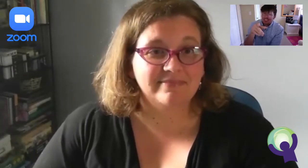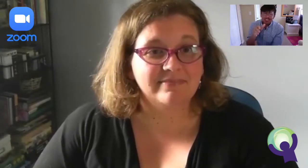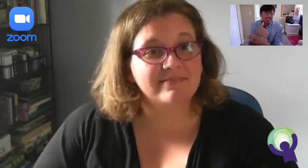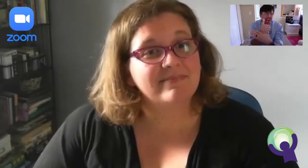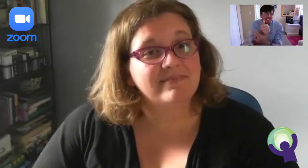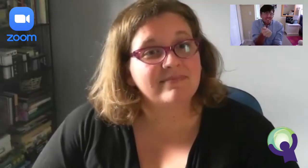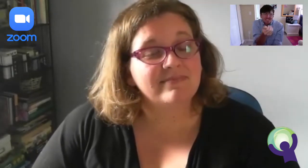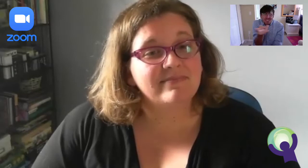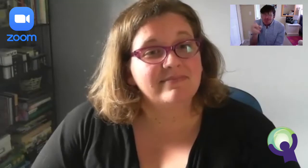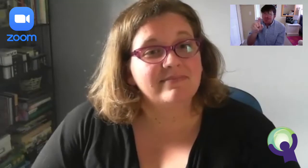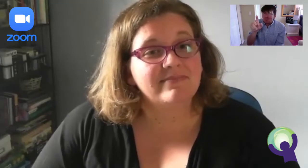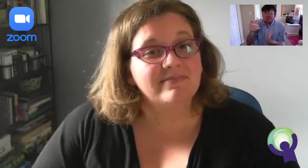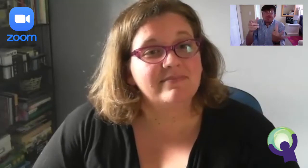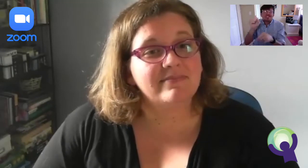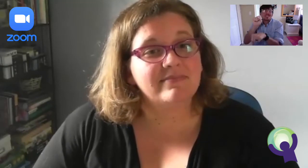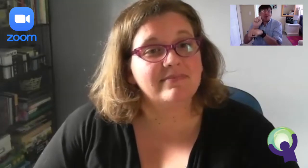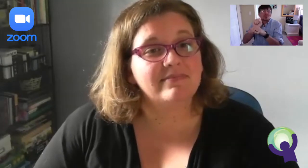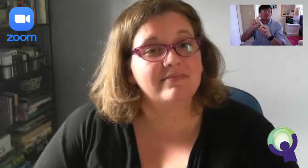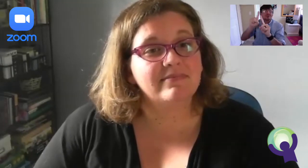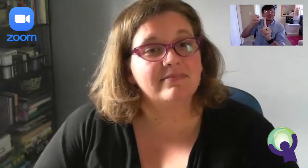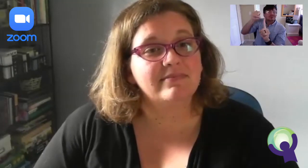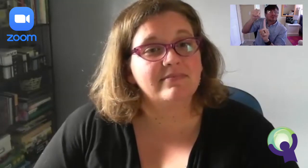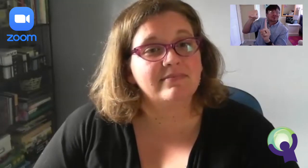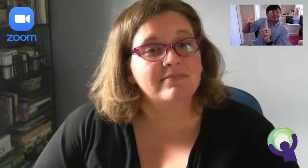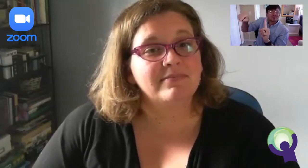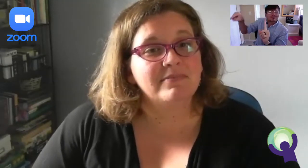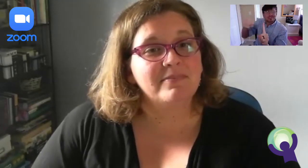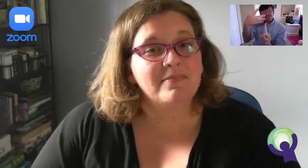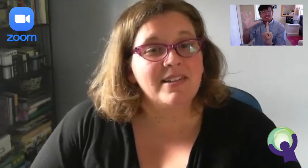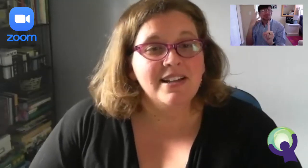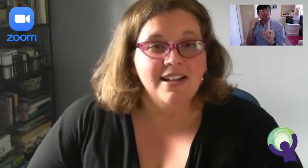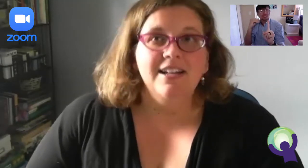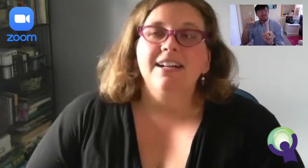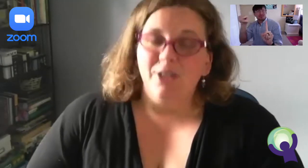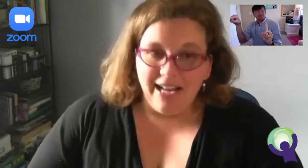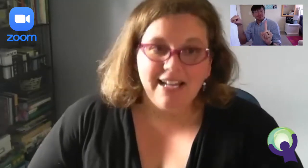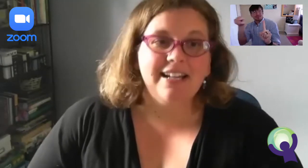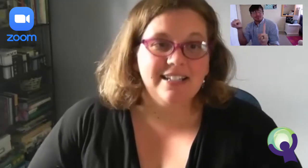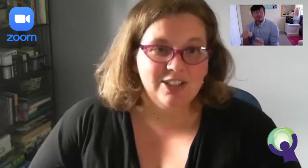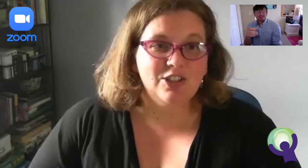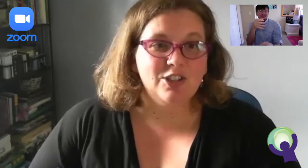Do you mind sharing a few of the jobs that you have experienced